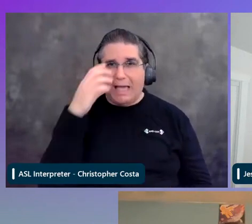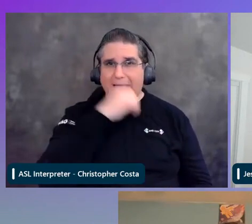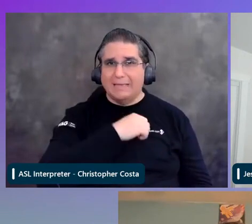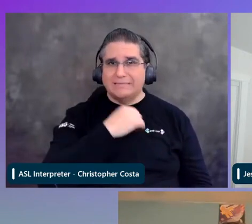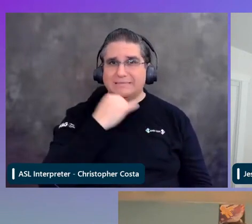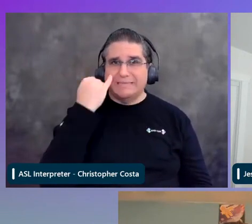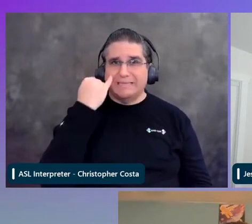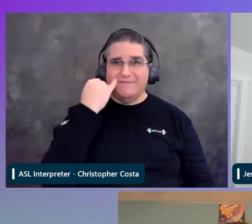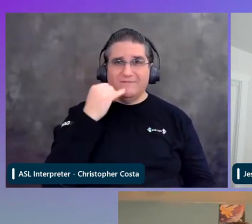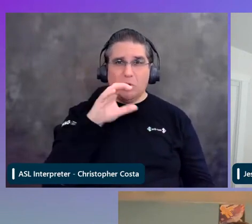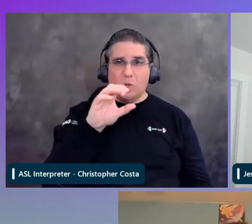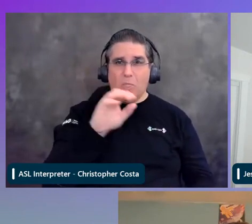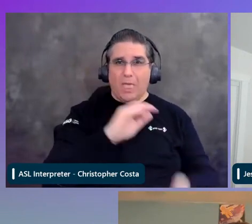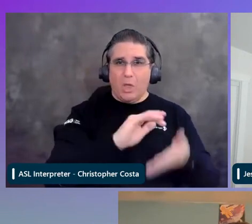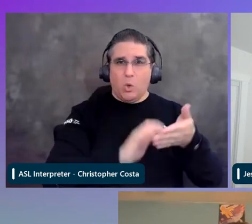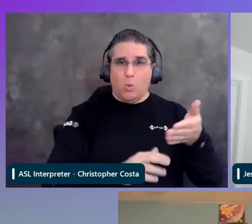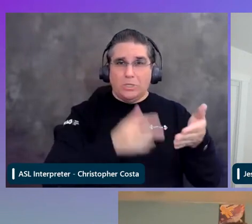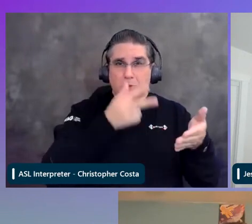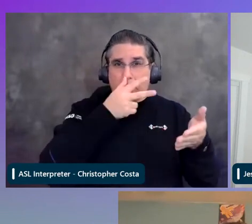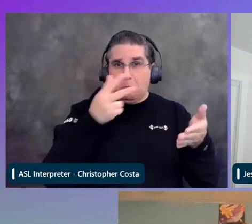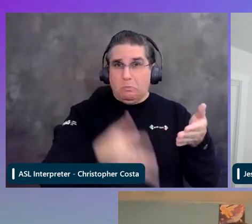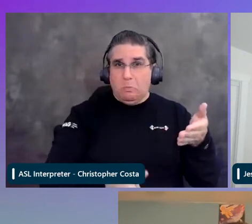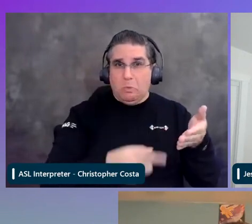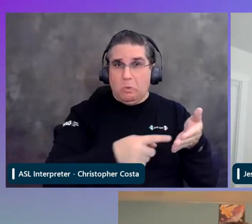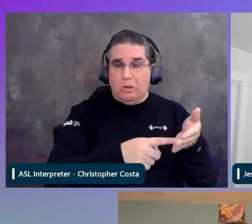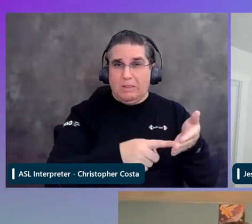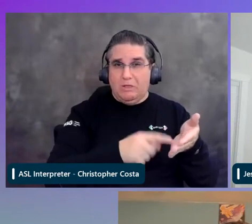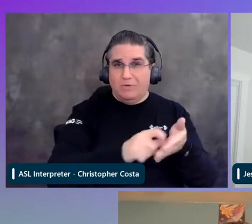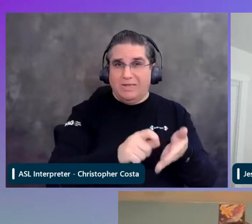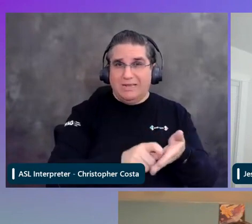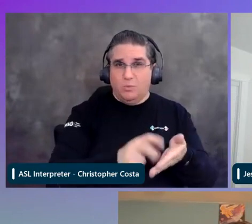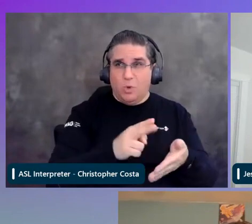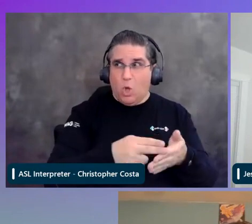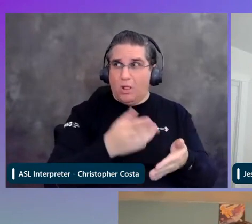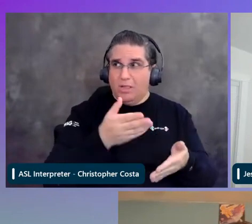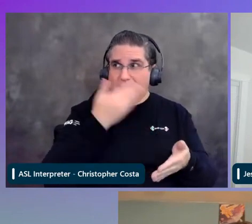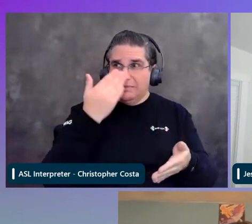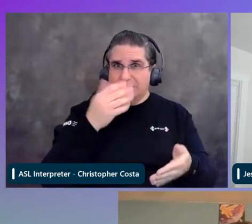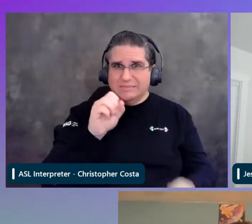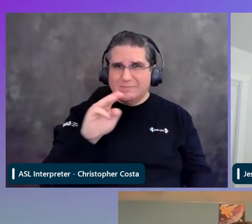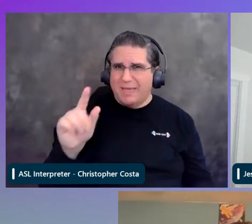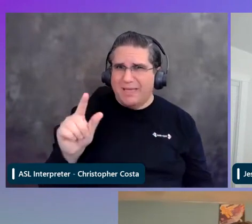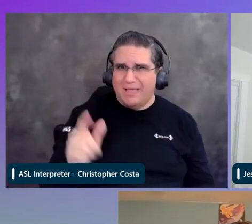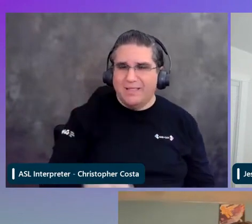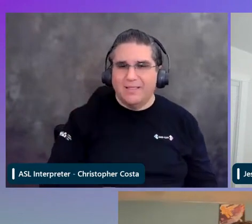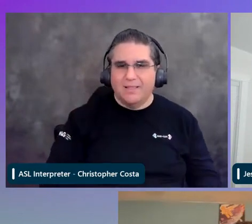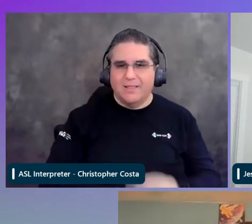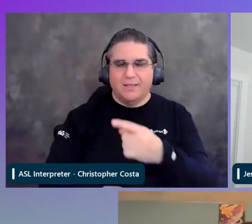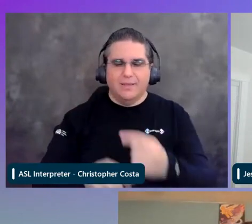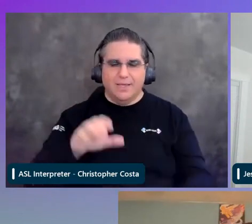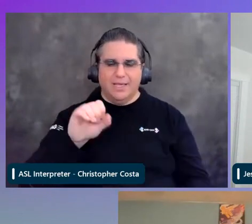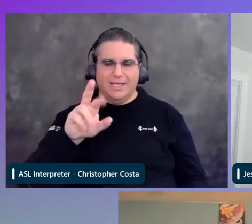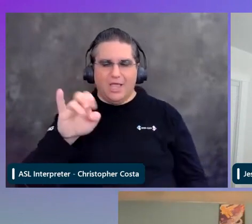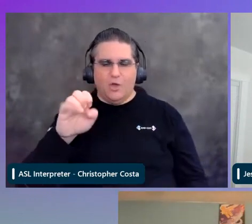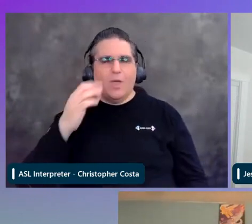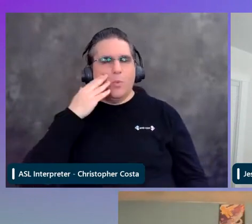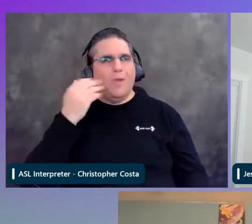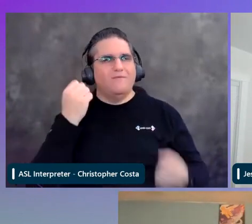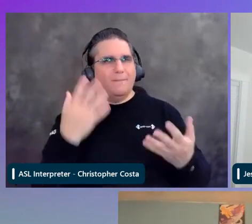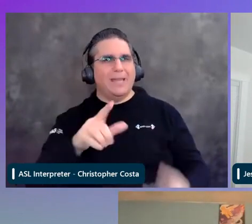it's code smell. I guess I don't know. Well, I know we have a lot